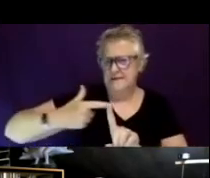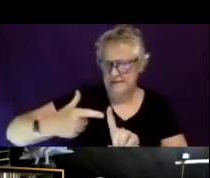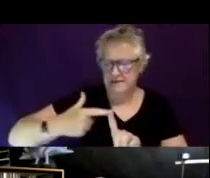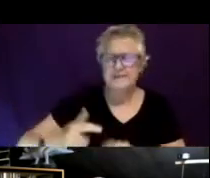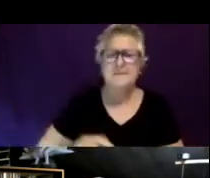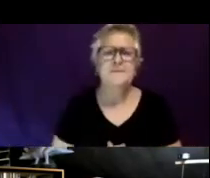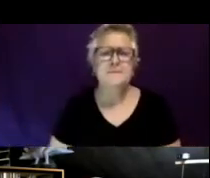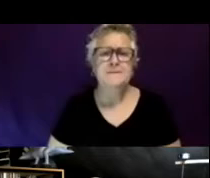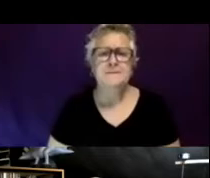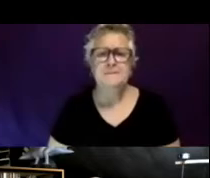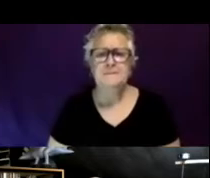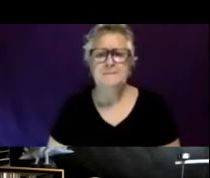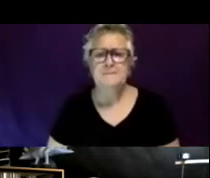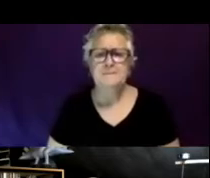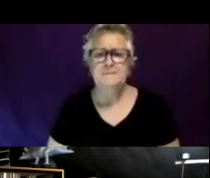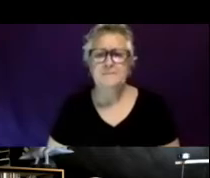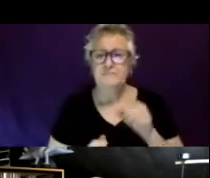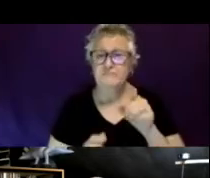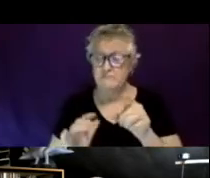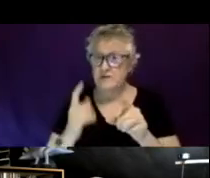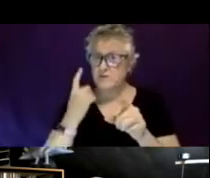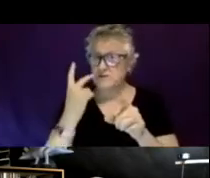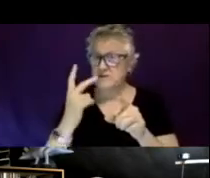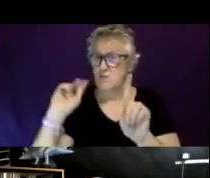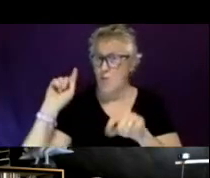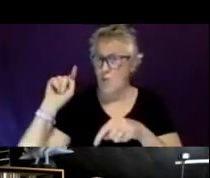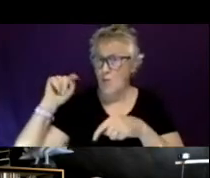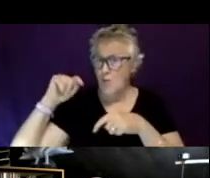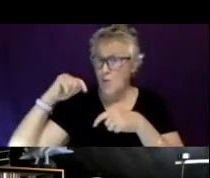As you can see over time I've gotten a little bit more minimal,